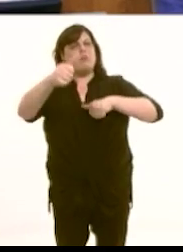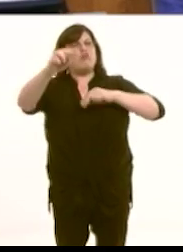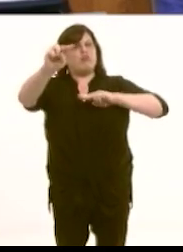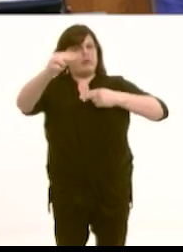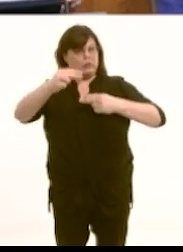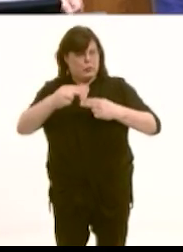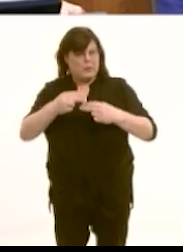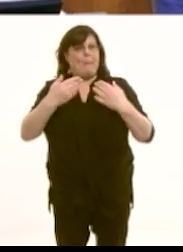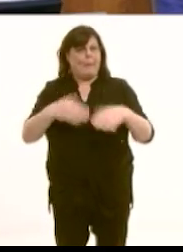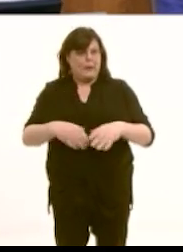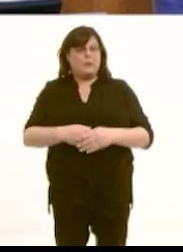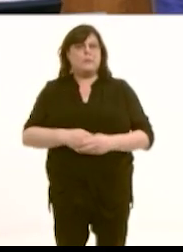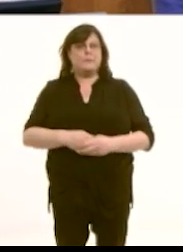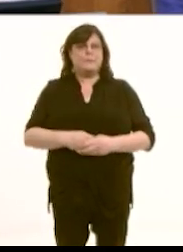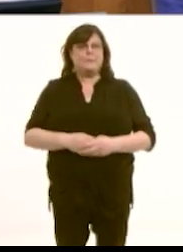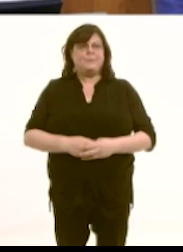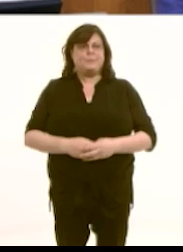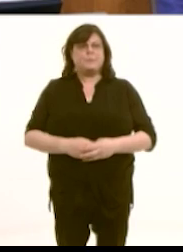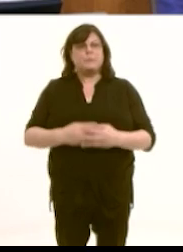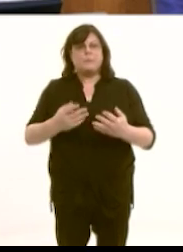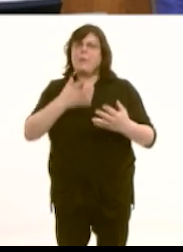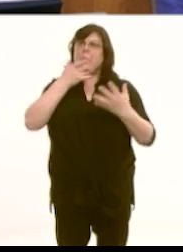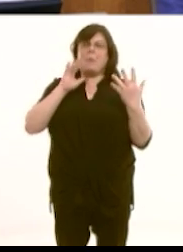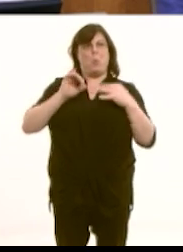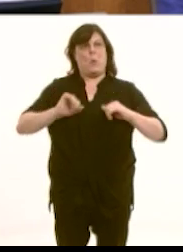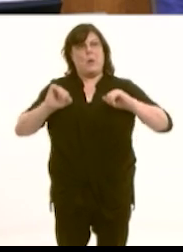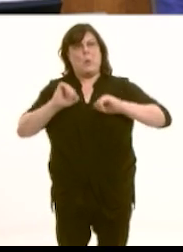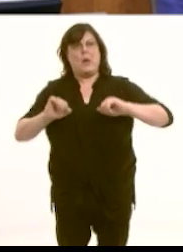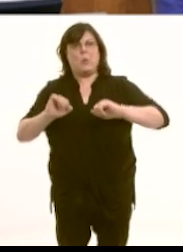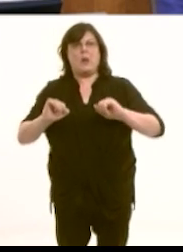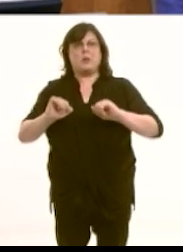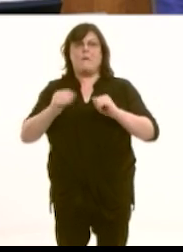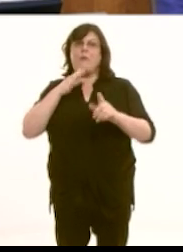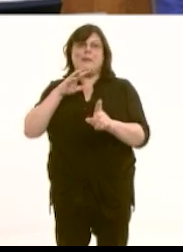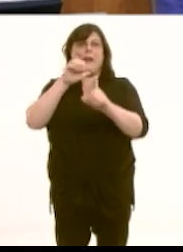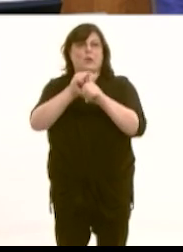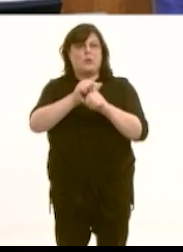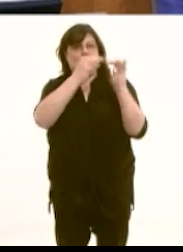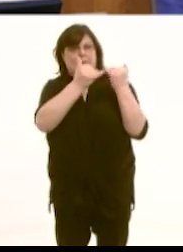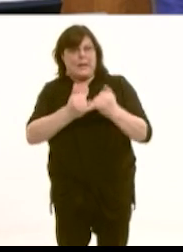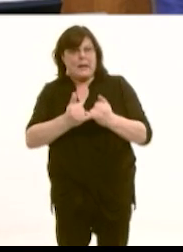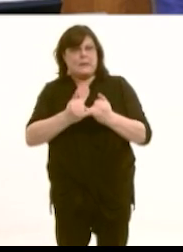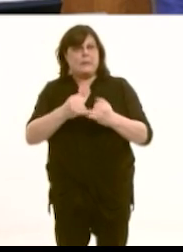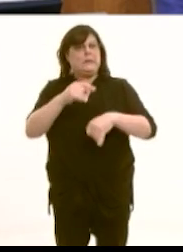waiting times for treatment or the waiting times for diagnostic tests and to receive the results of those tests.